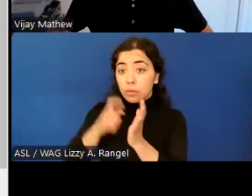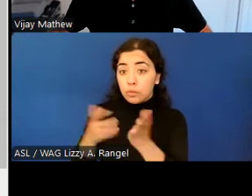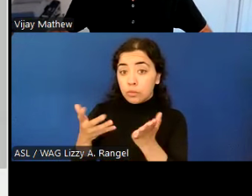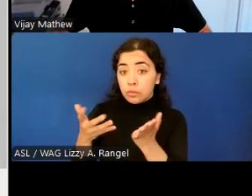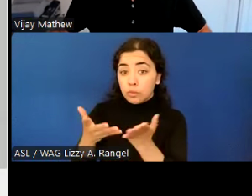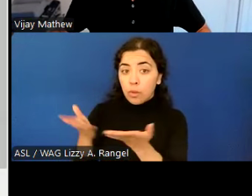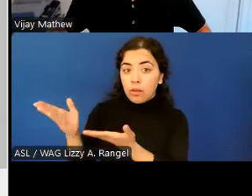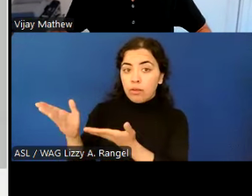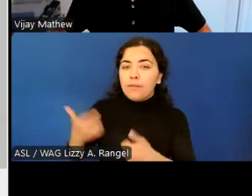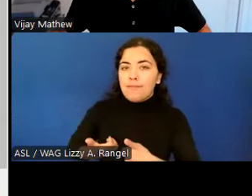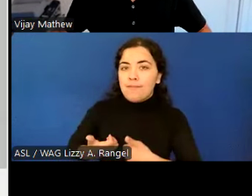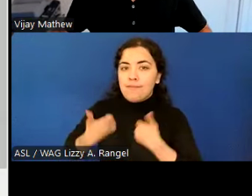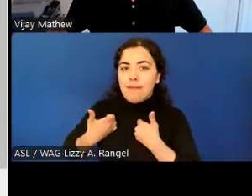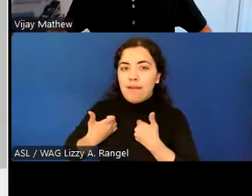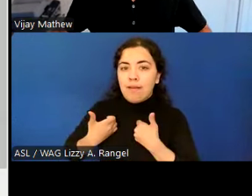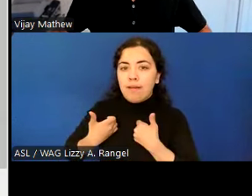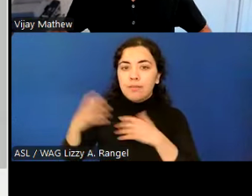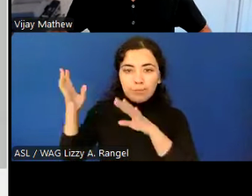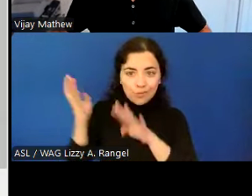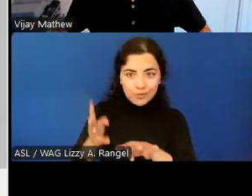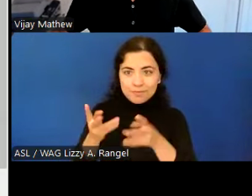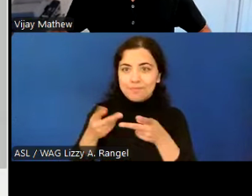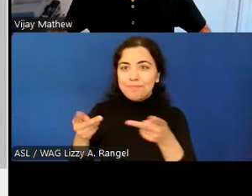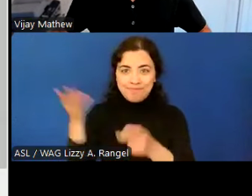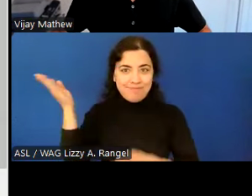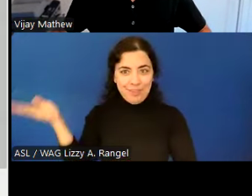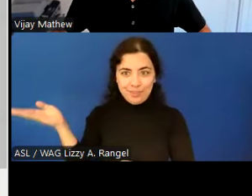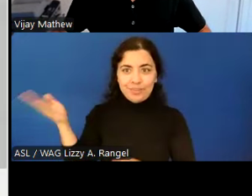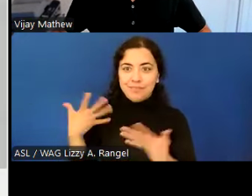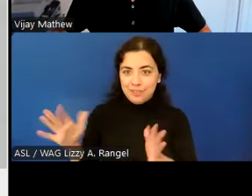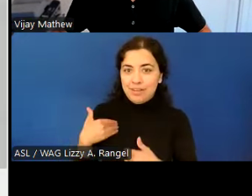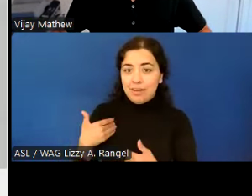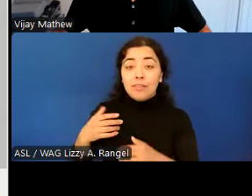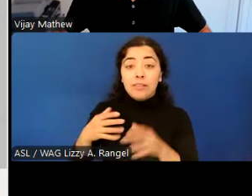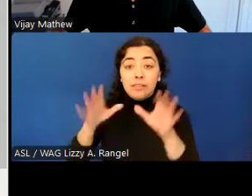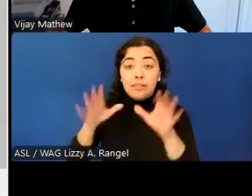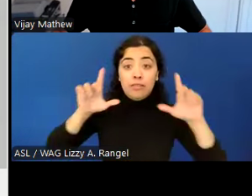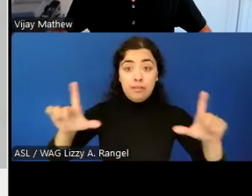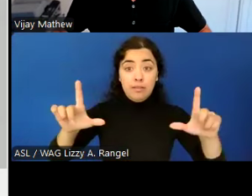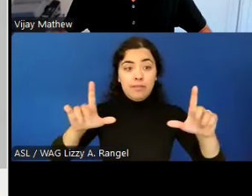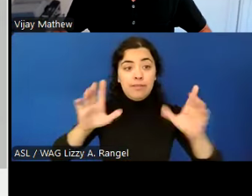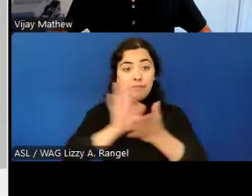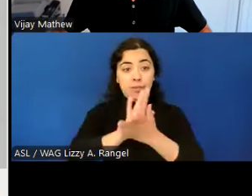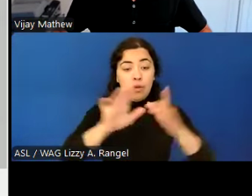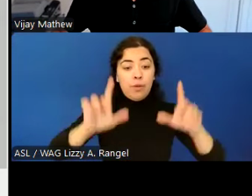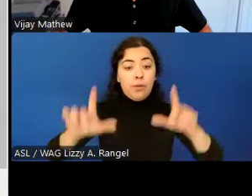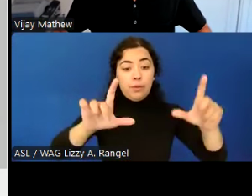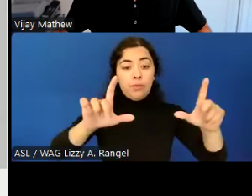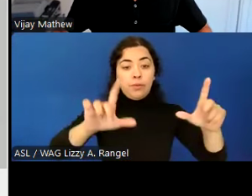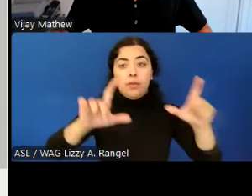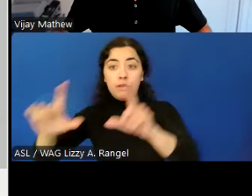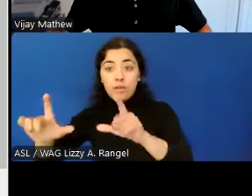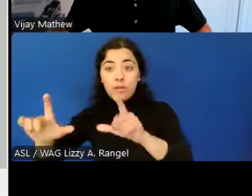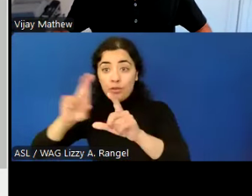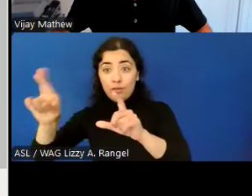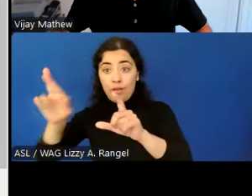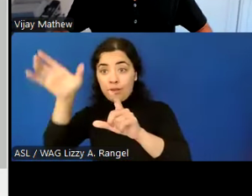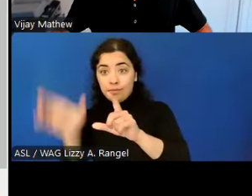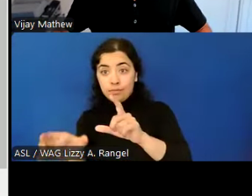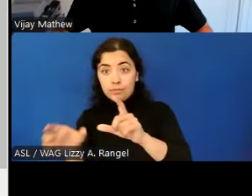livestream destination and you see on the right side is a live chat, web chat. And I will also